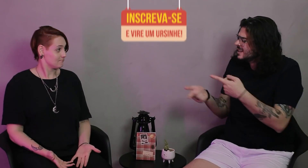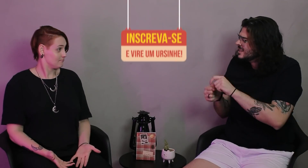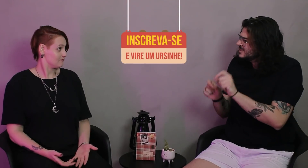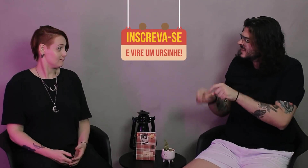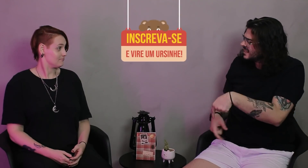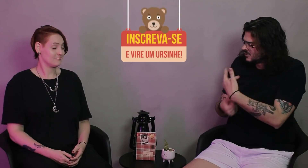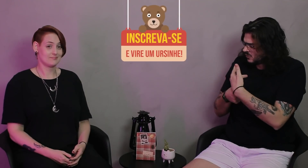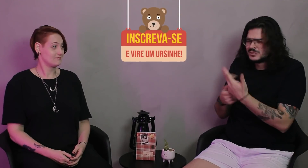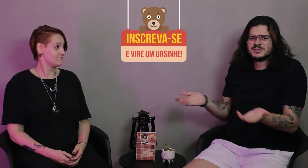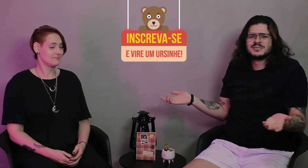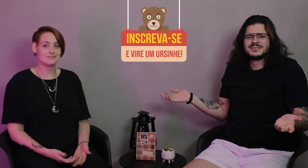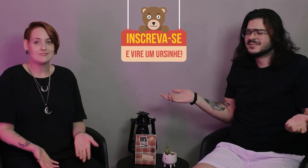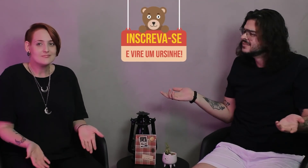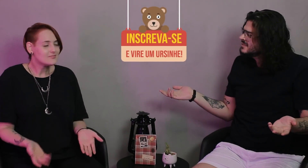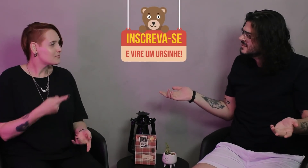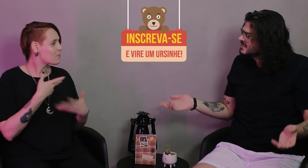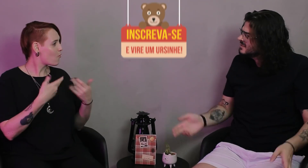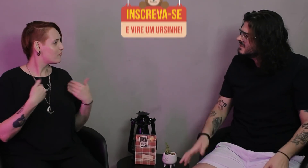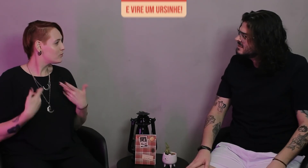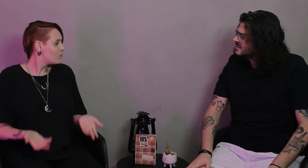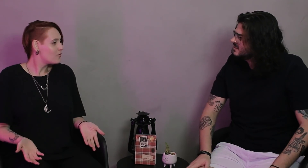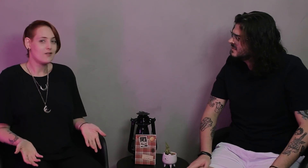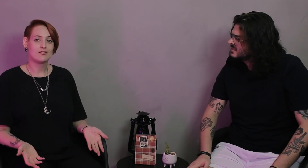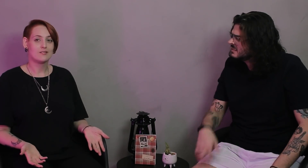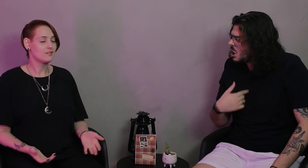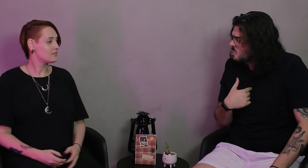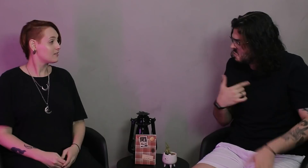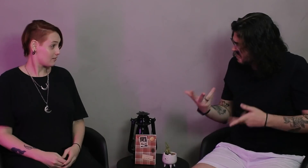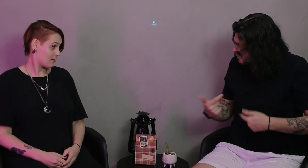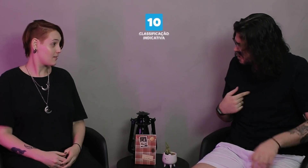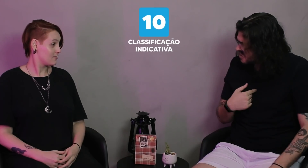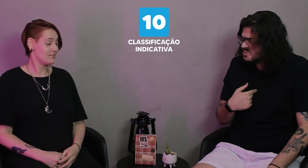Hey, what are you doing here on the recording? Huh! It was you who invited me! I? Did I invite you?